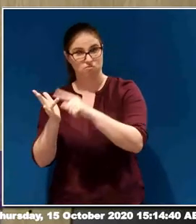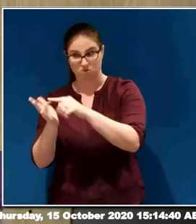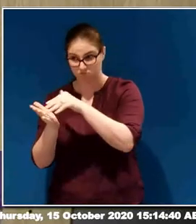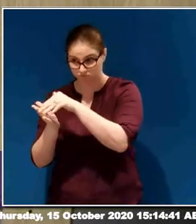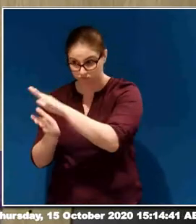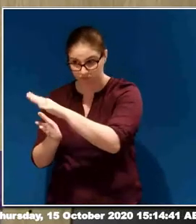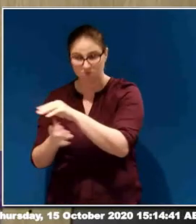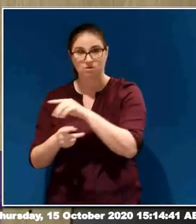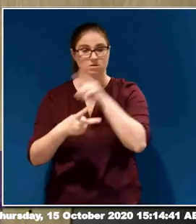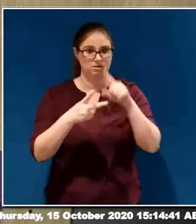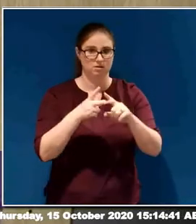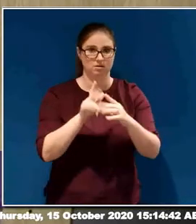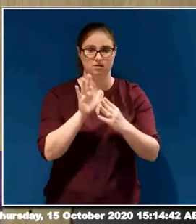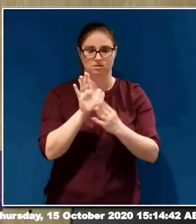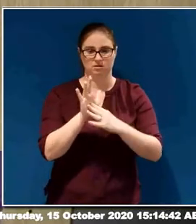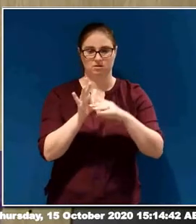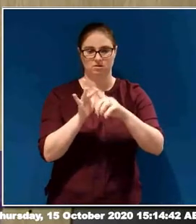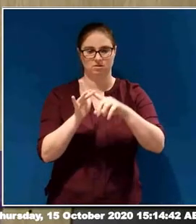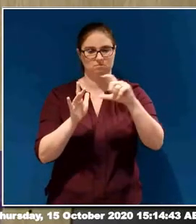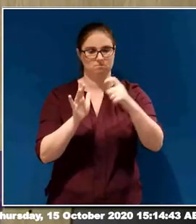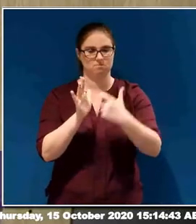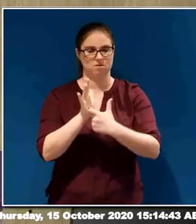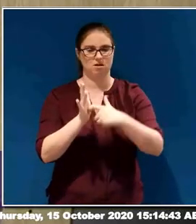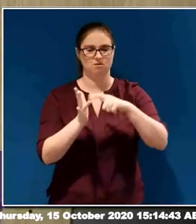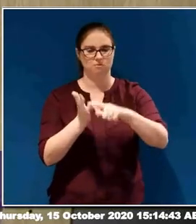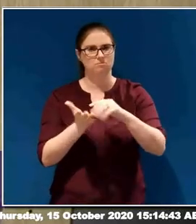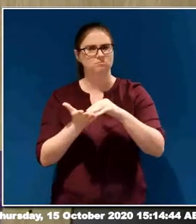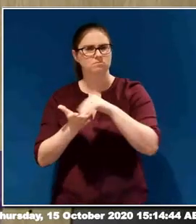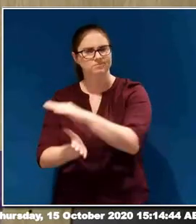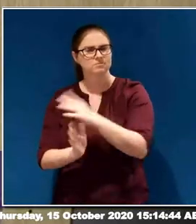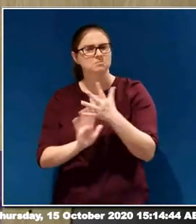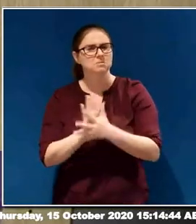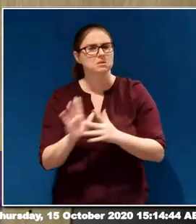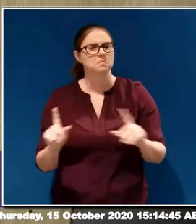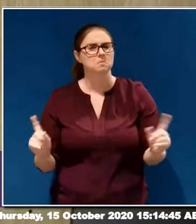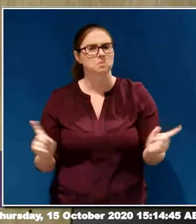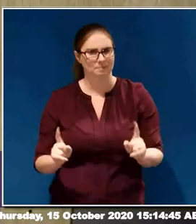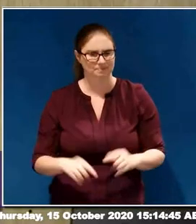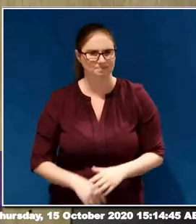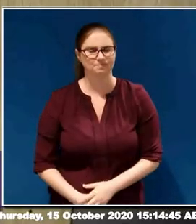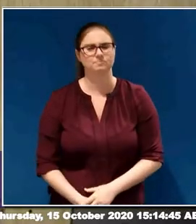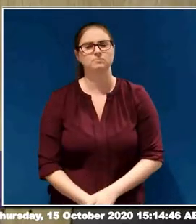Macro-exclusion is like suspension and so on where you're out of school.